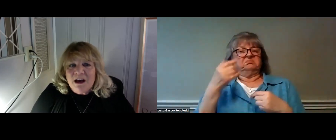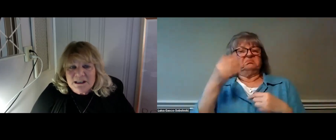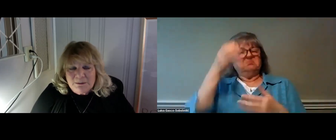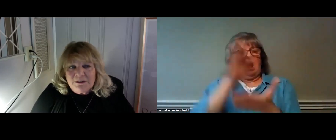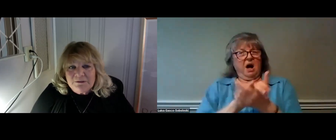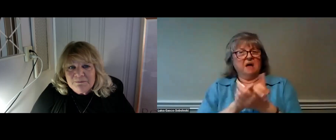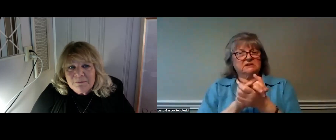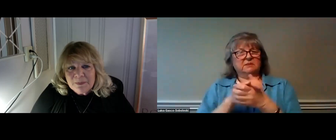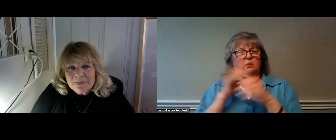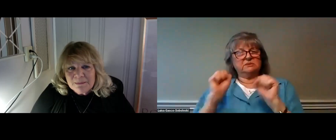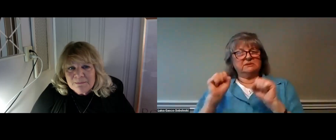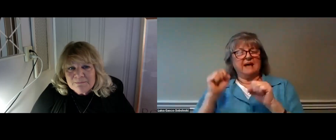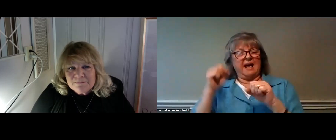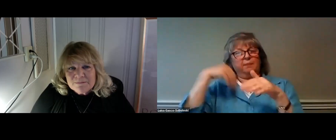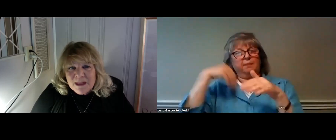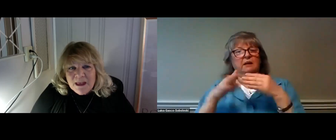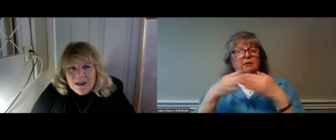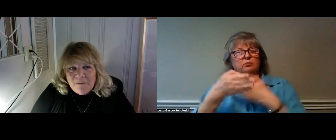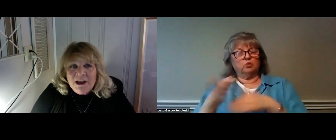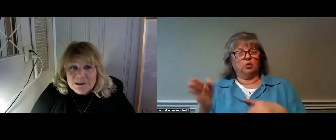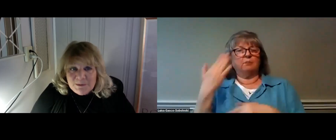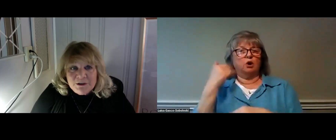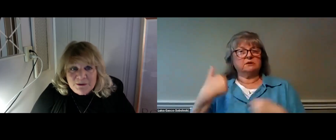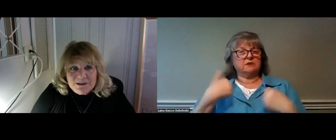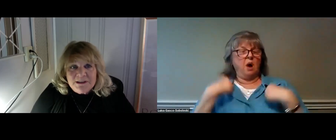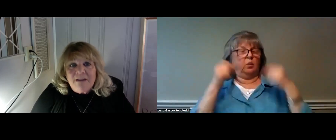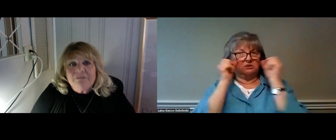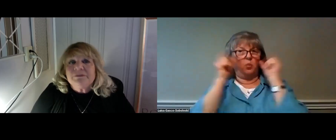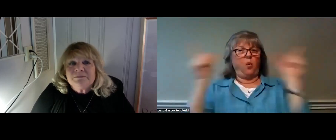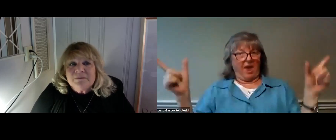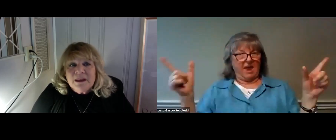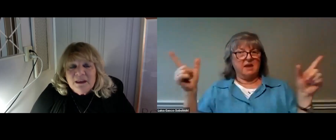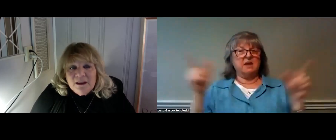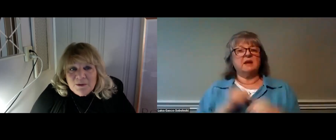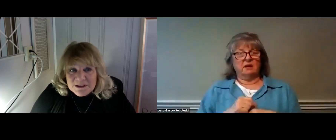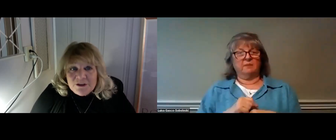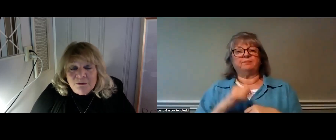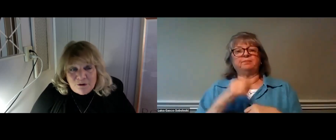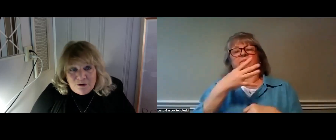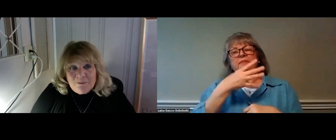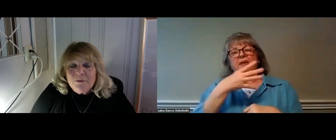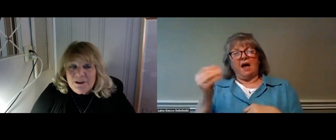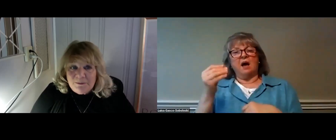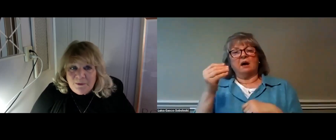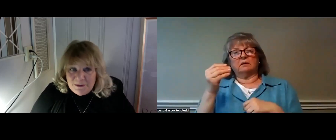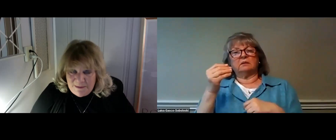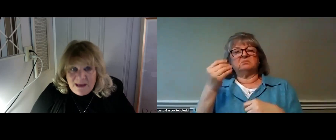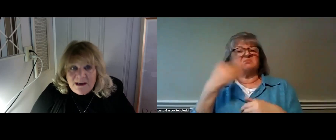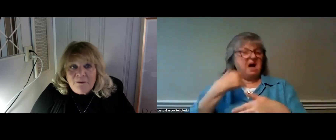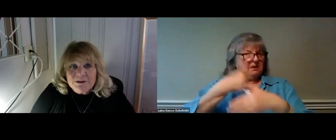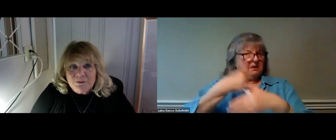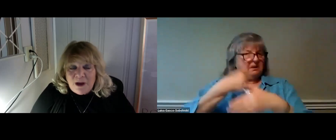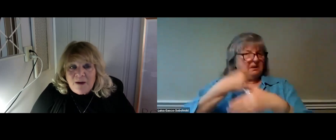hospital. My husband who is deaf was in the room with with me and I was I was